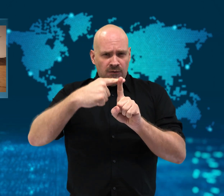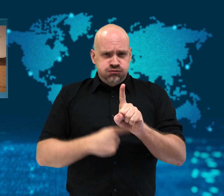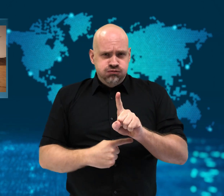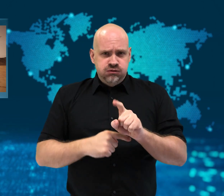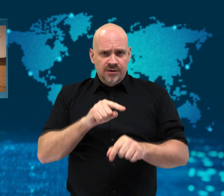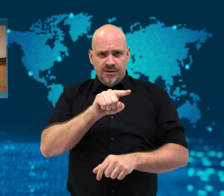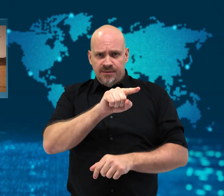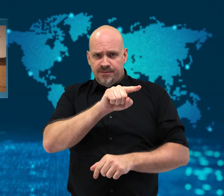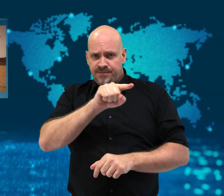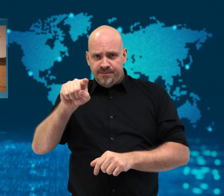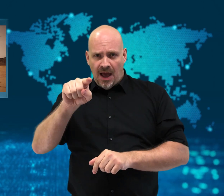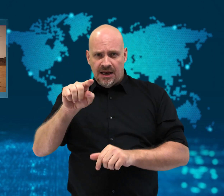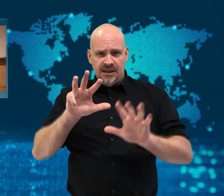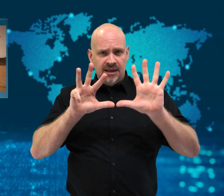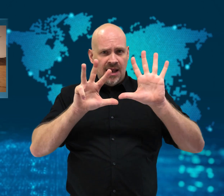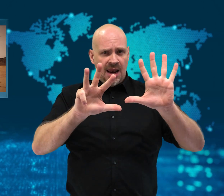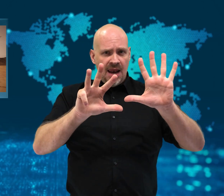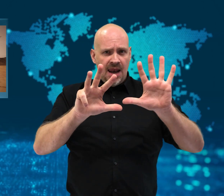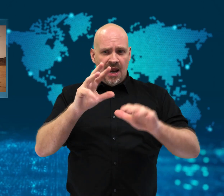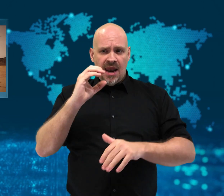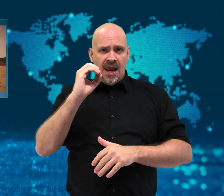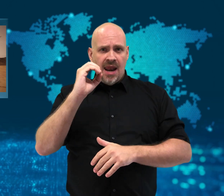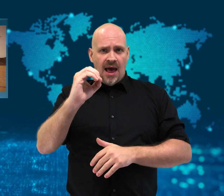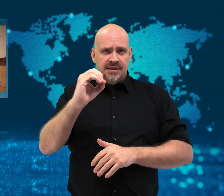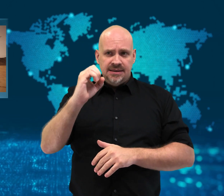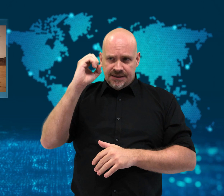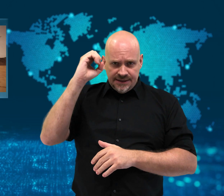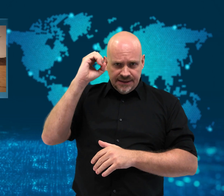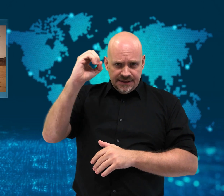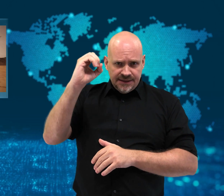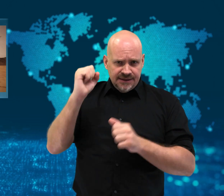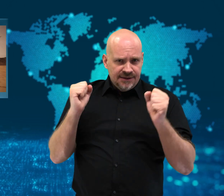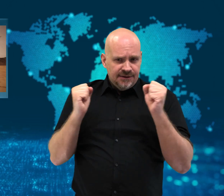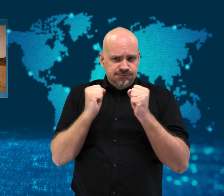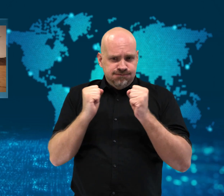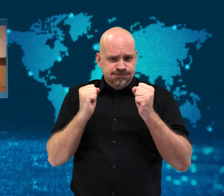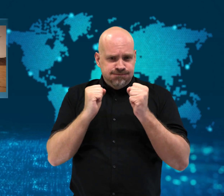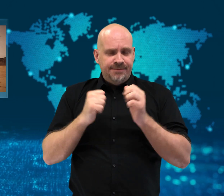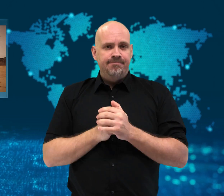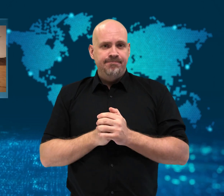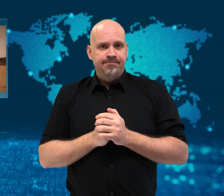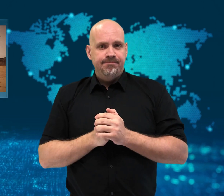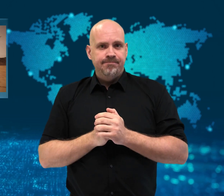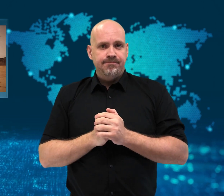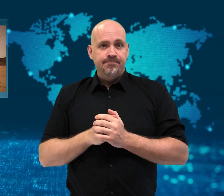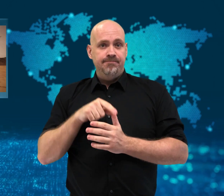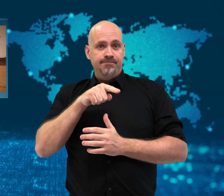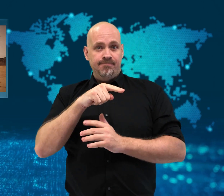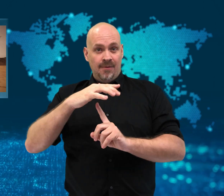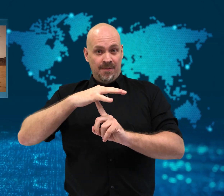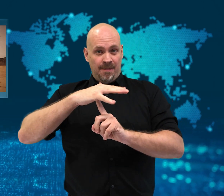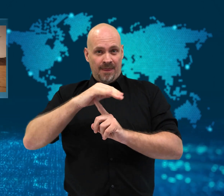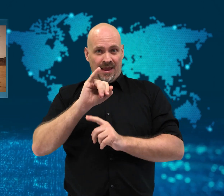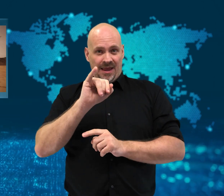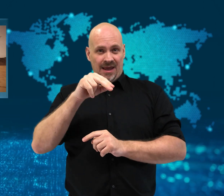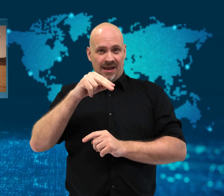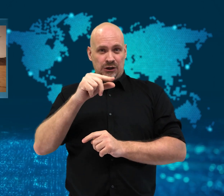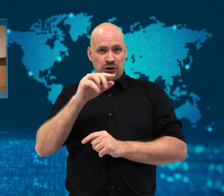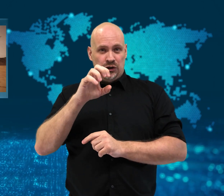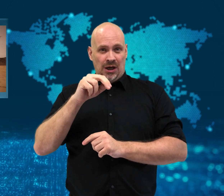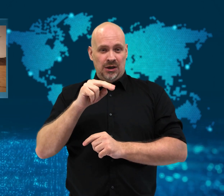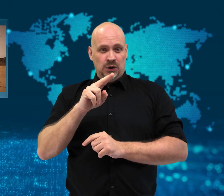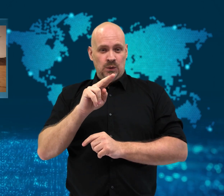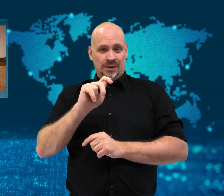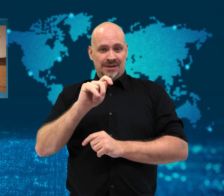and temperatures of -90 degrees Celsius at night.